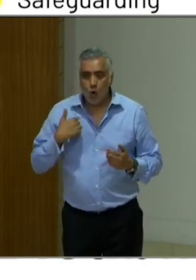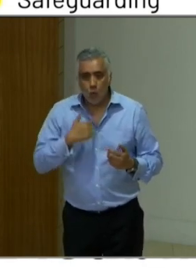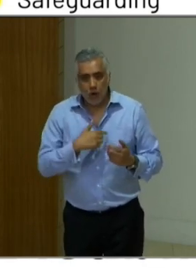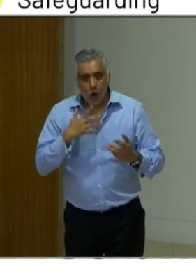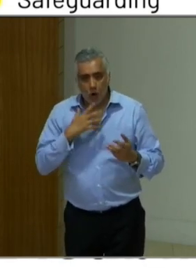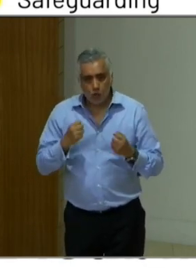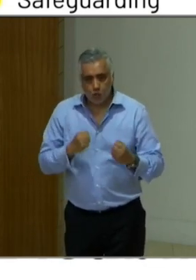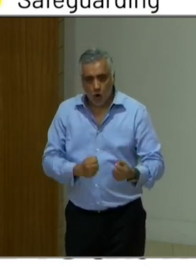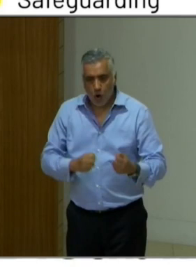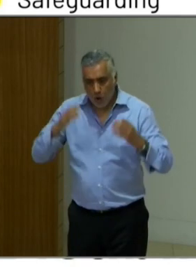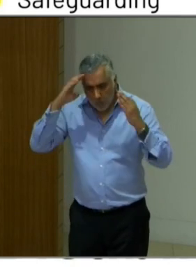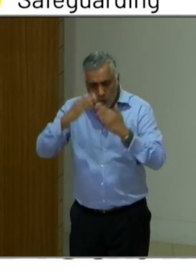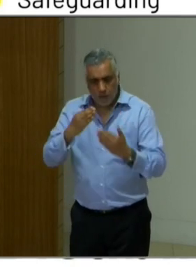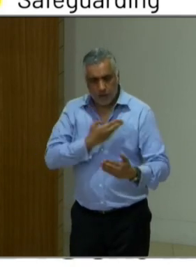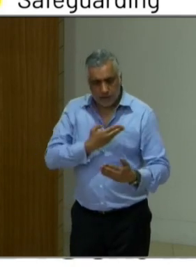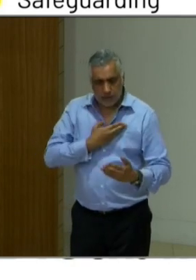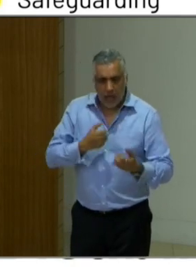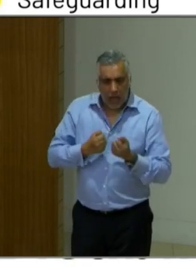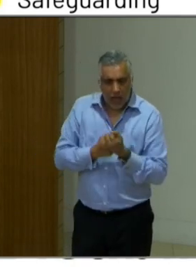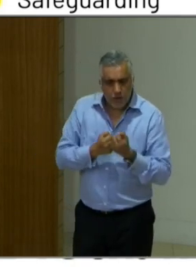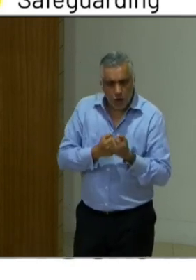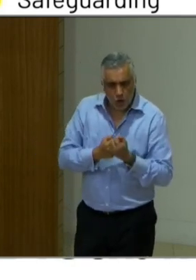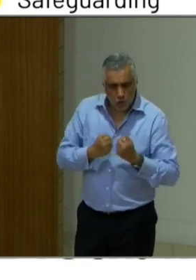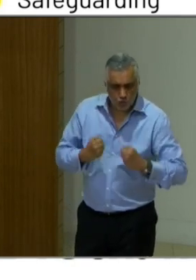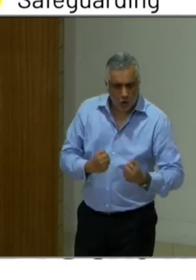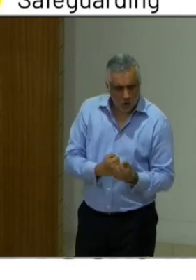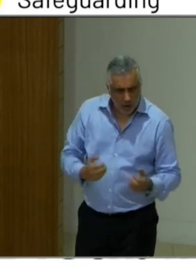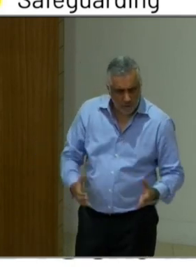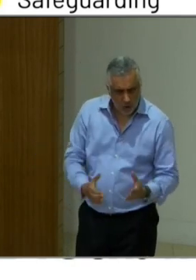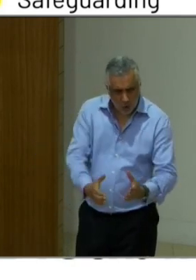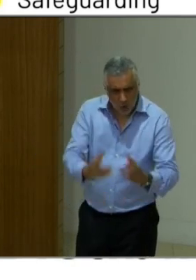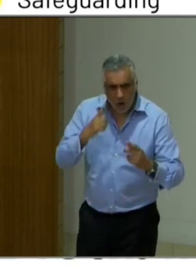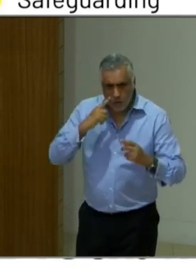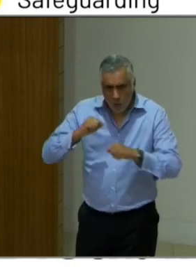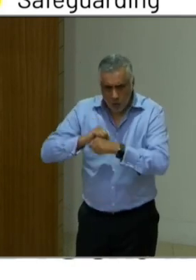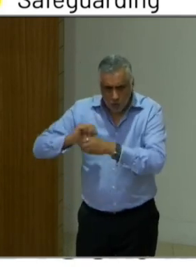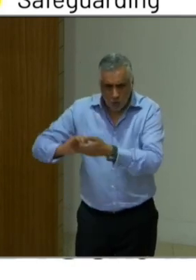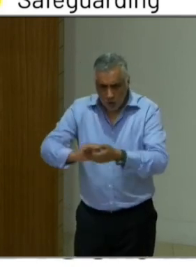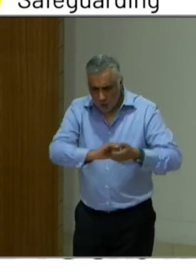and example of a true culture of encounter in solidarity. Especially with persons with